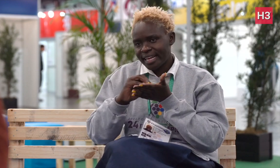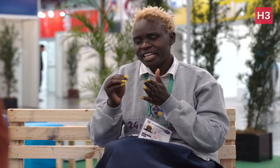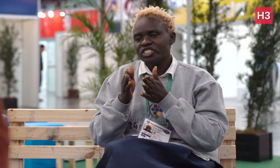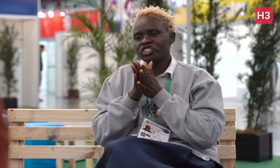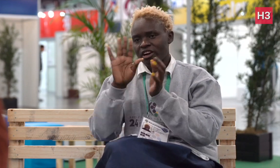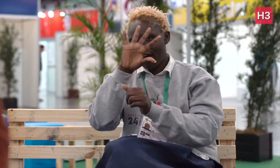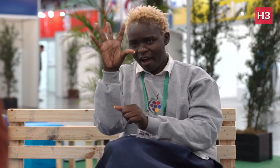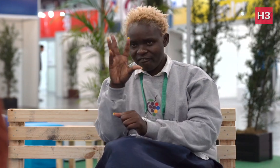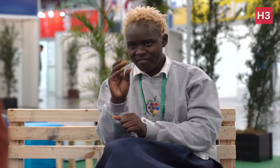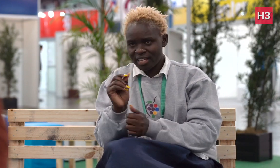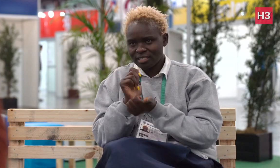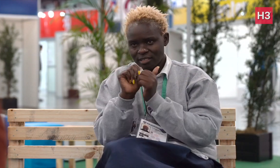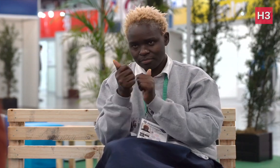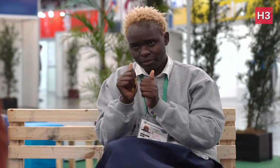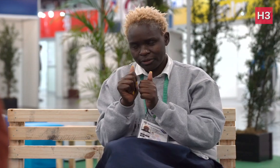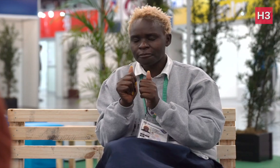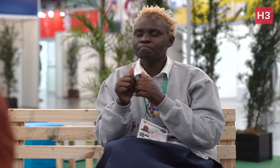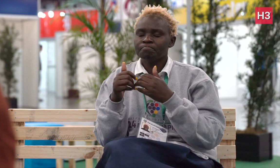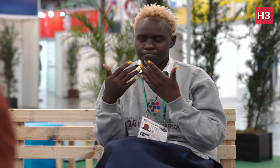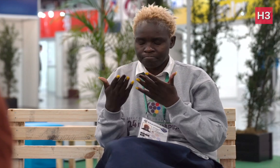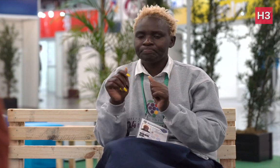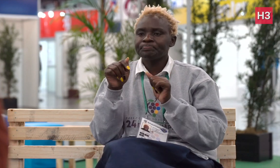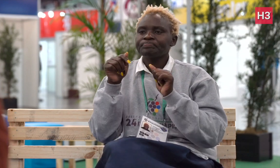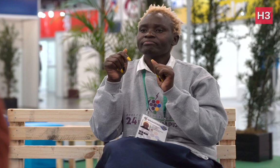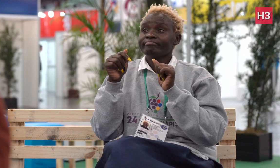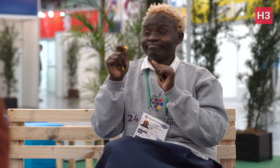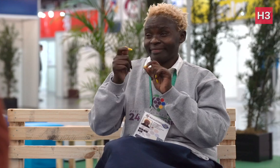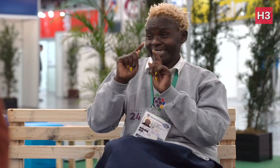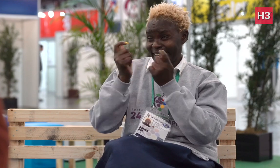the Confederation of African Deaf Sports.